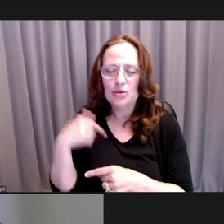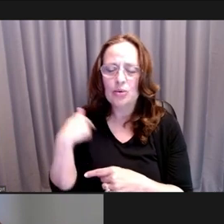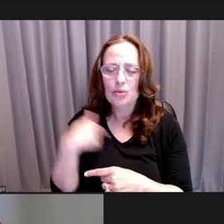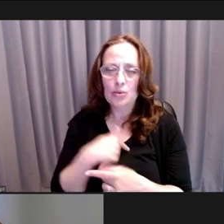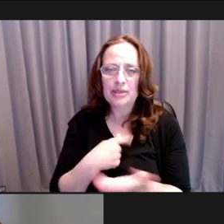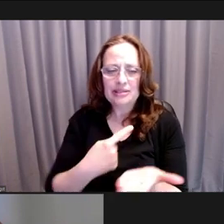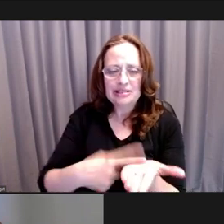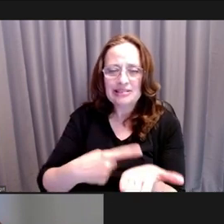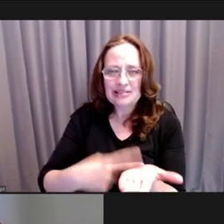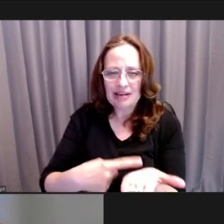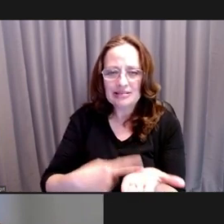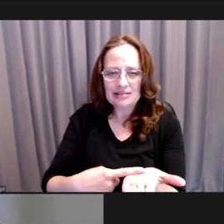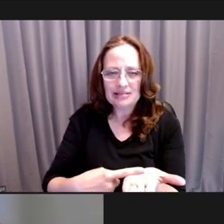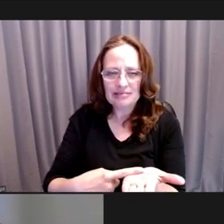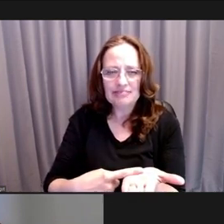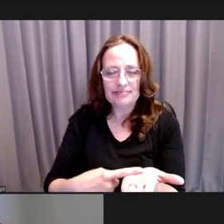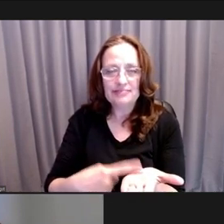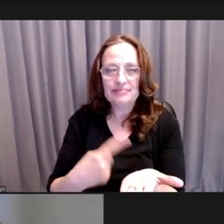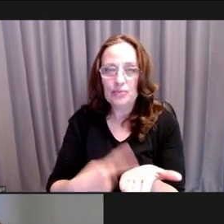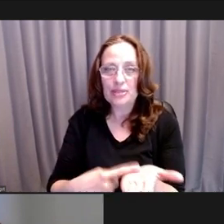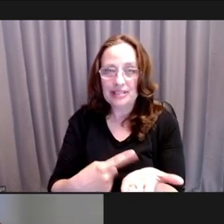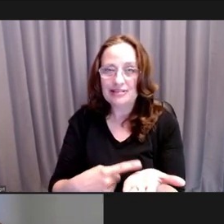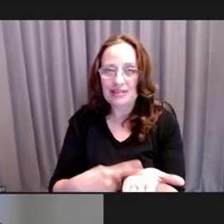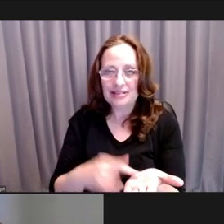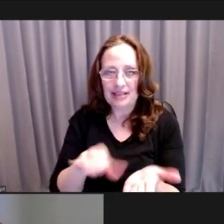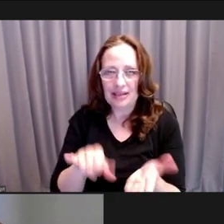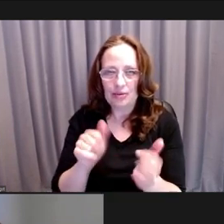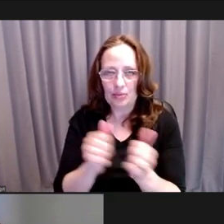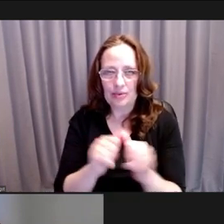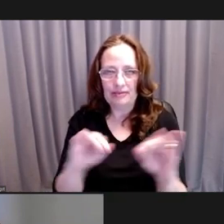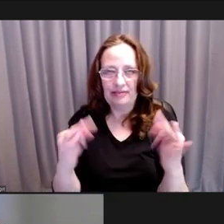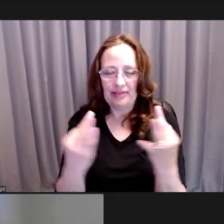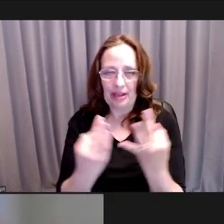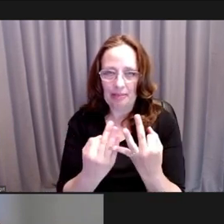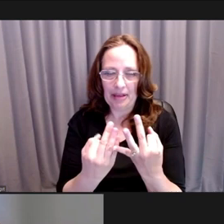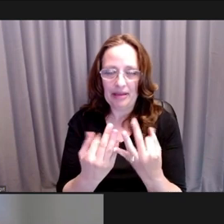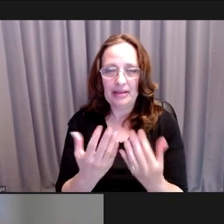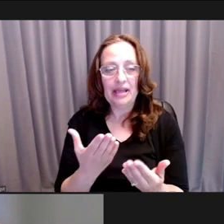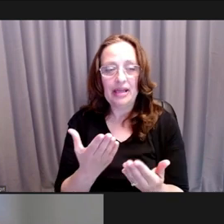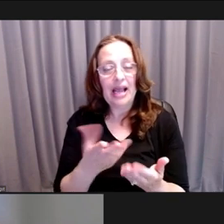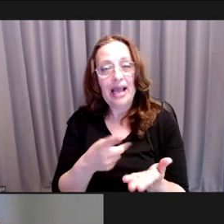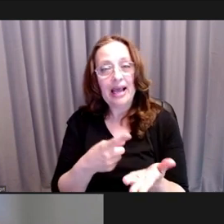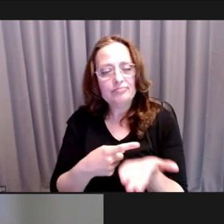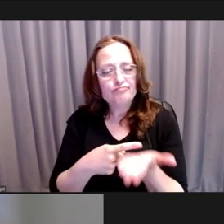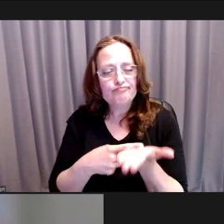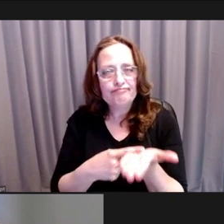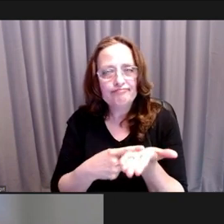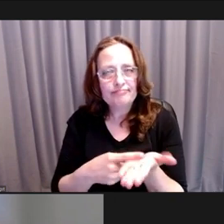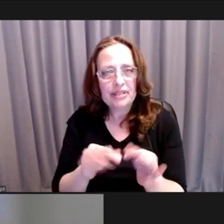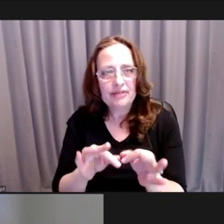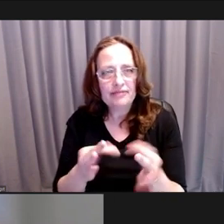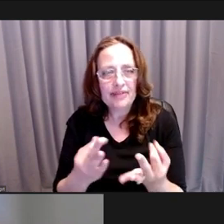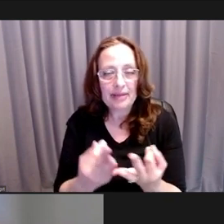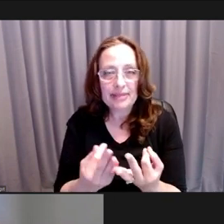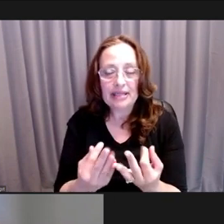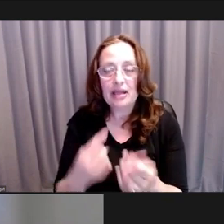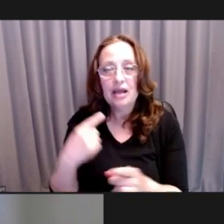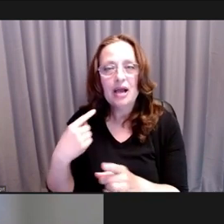talk about how... It might inform our discussions, depending on what the hearing testing is showing.